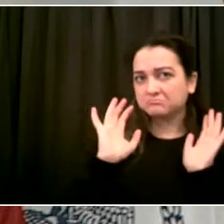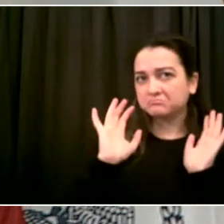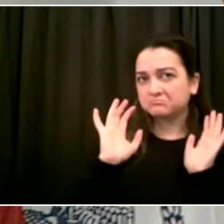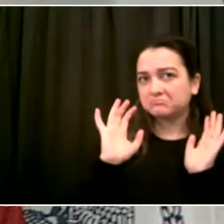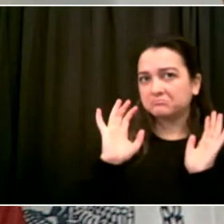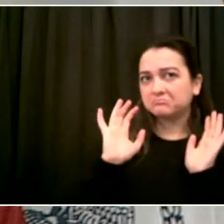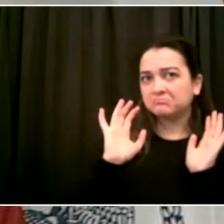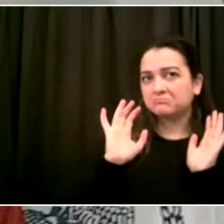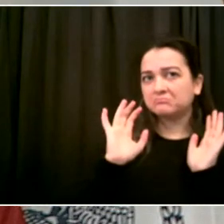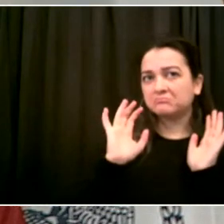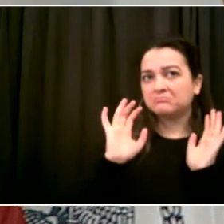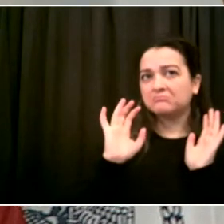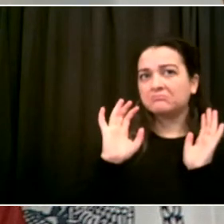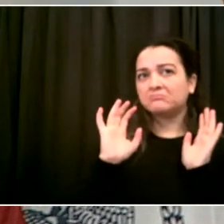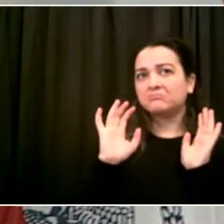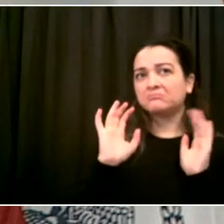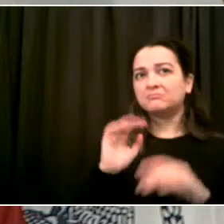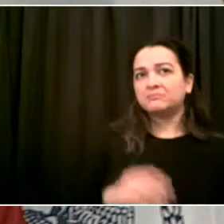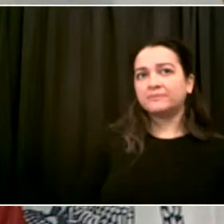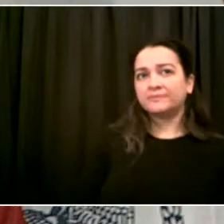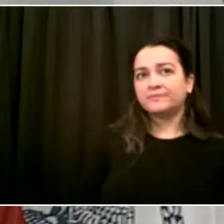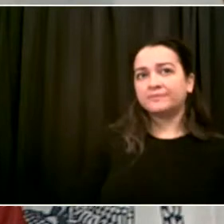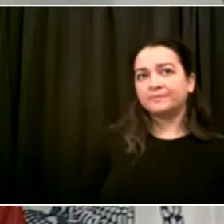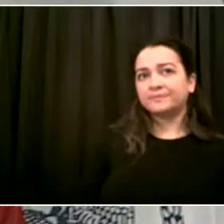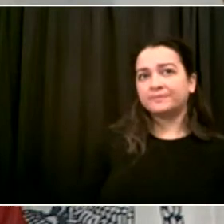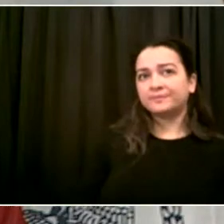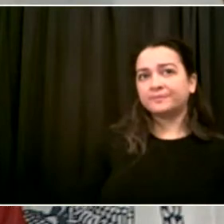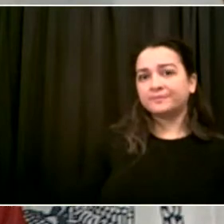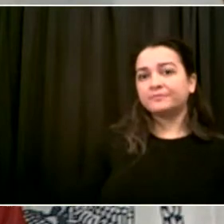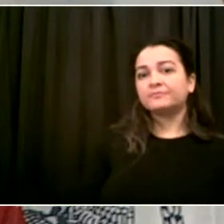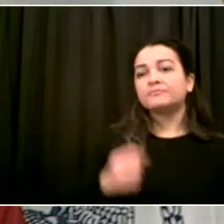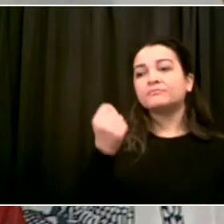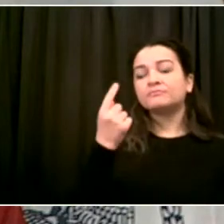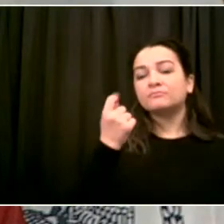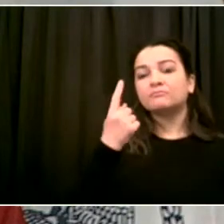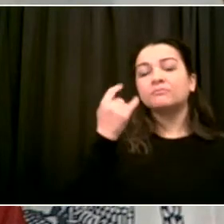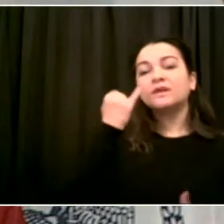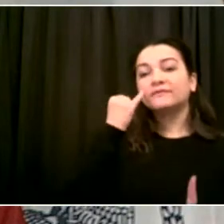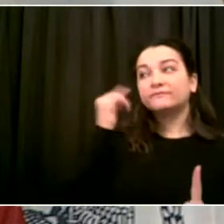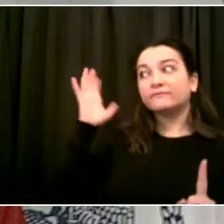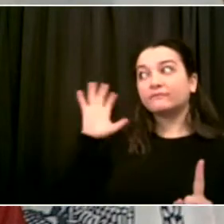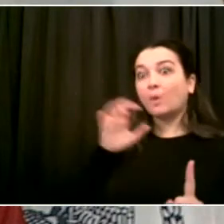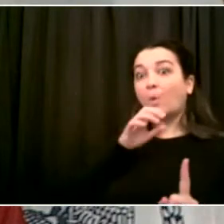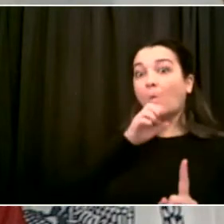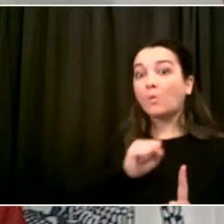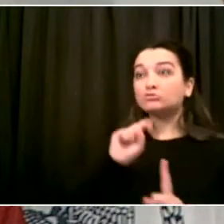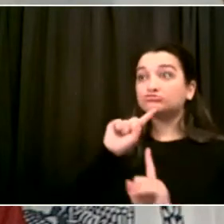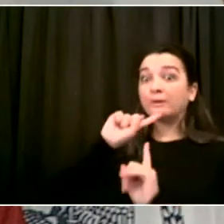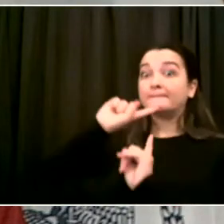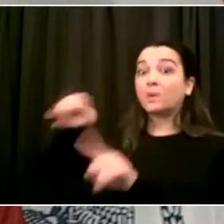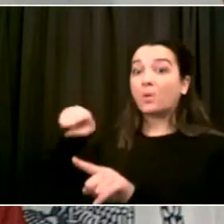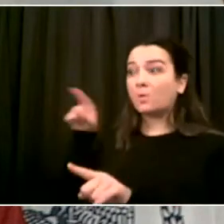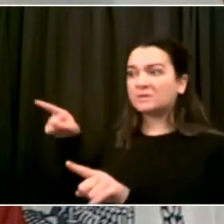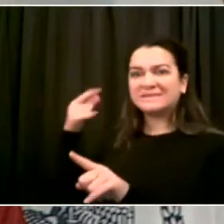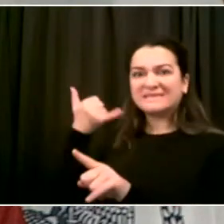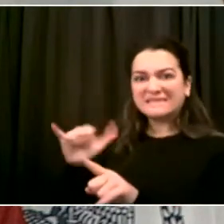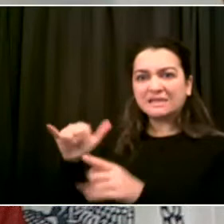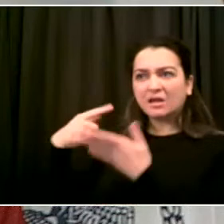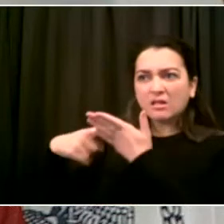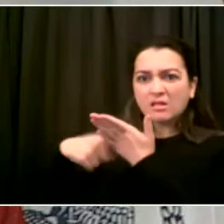LAND. THE MATRIX IS S ABUNDANTLY CLEAR , THATFOFOR